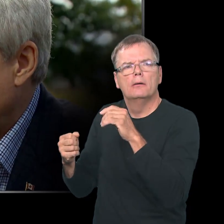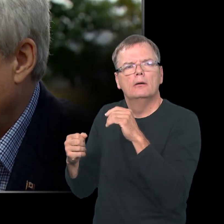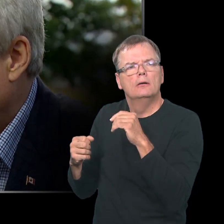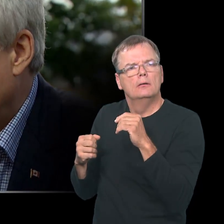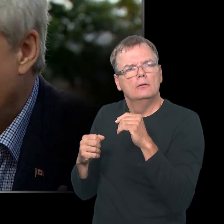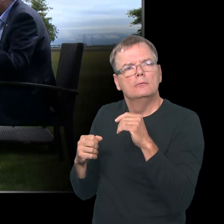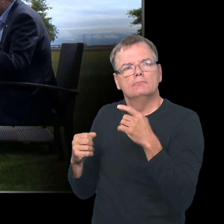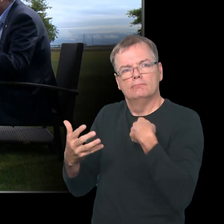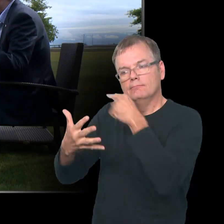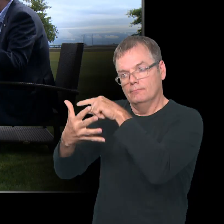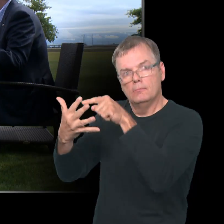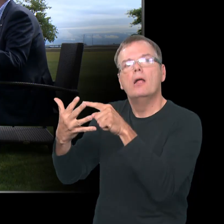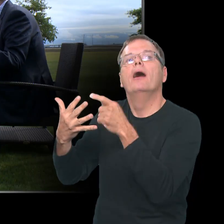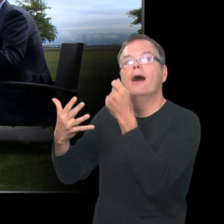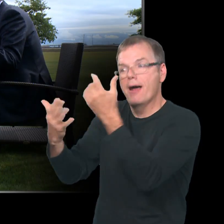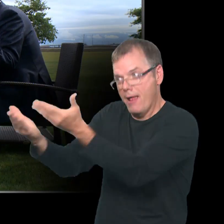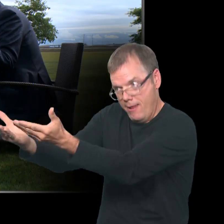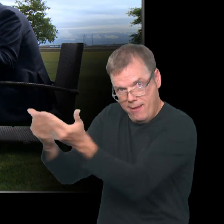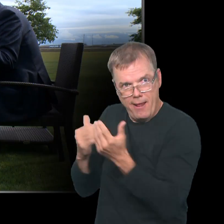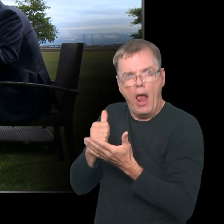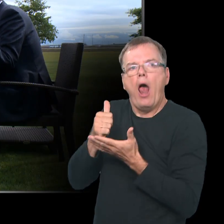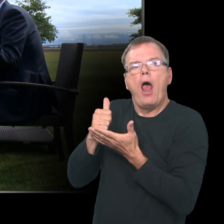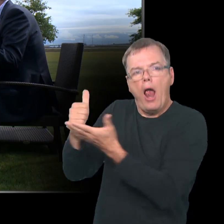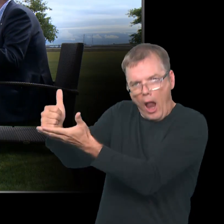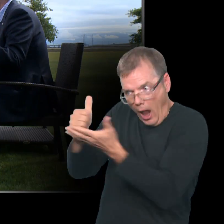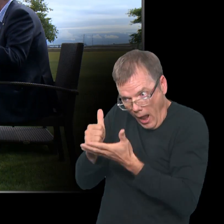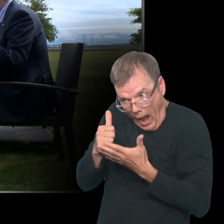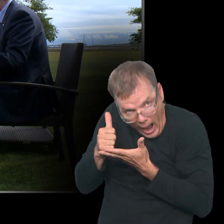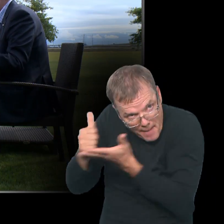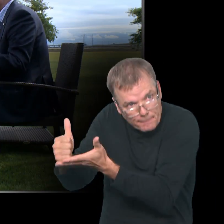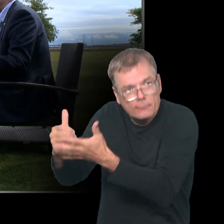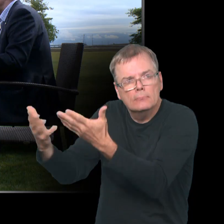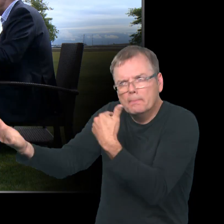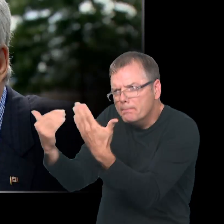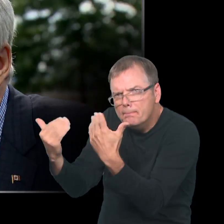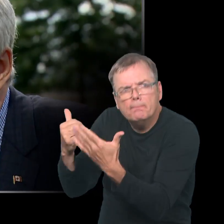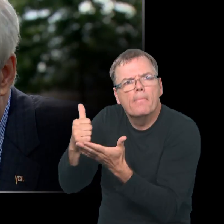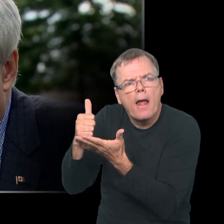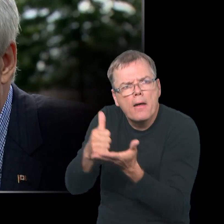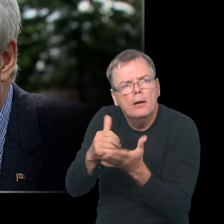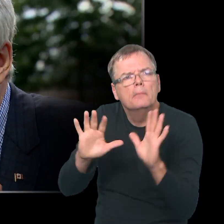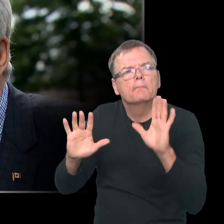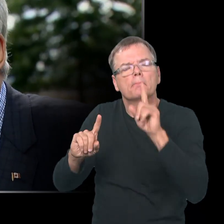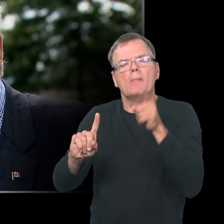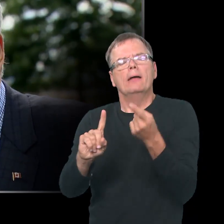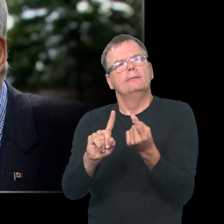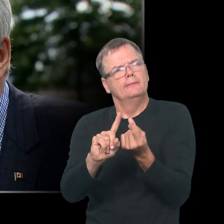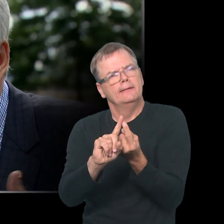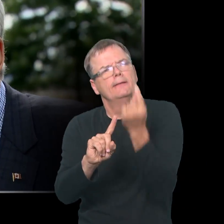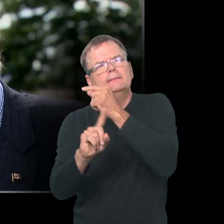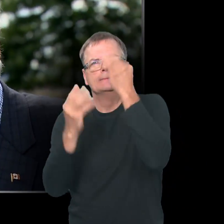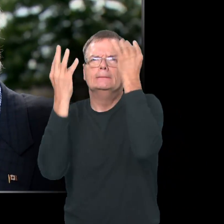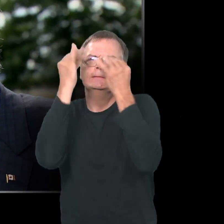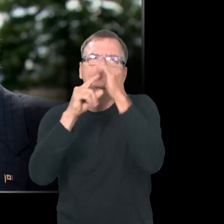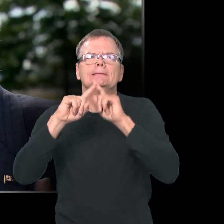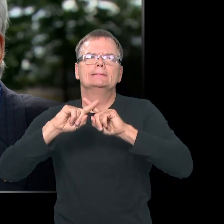We can't depopulate them. That's not a solution. That's obviously part of the solution, we try and help those who are most vulnerable,